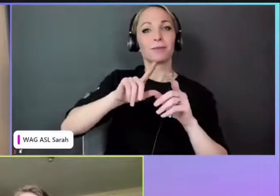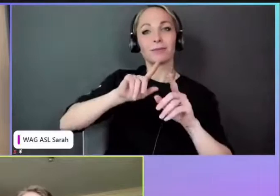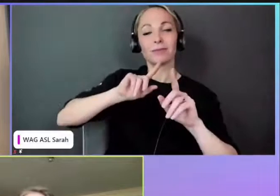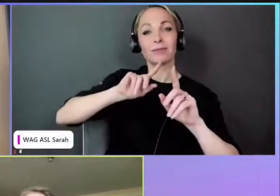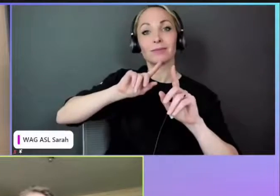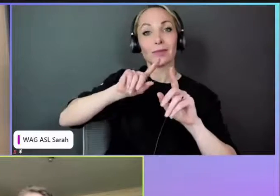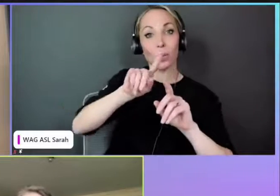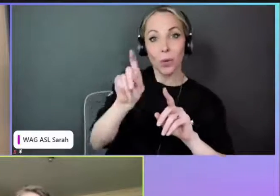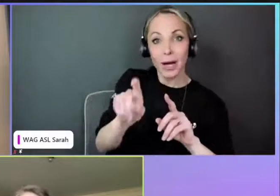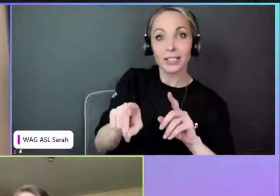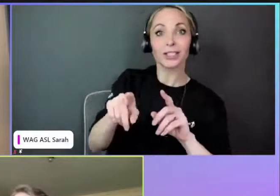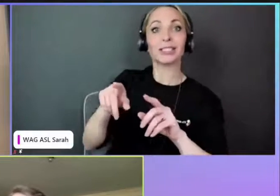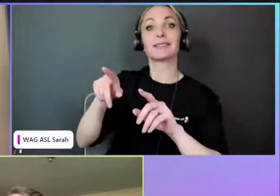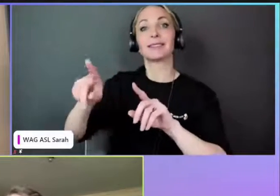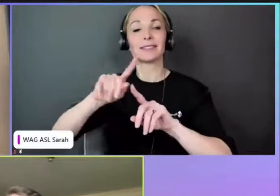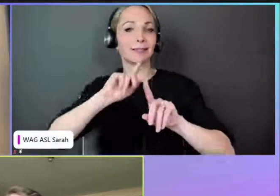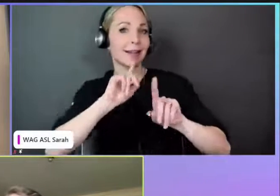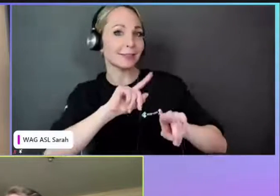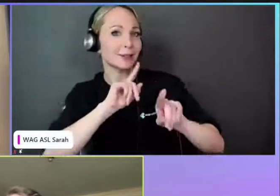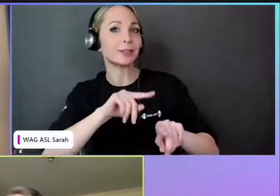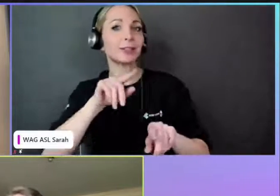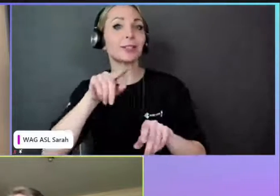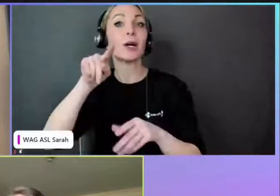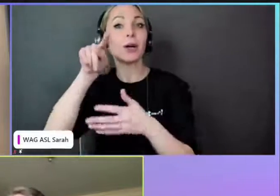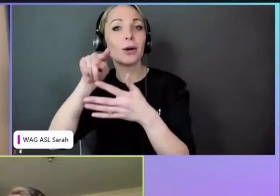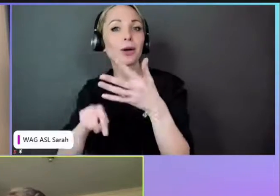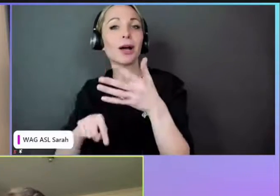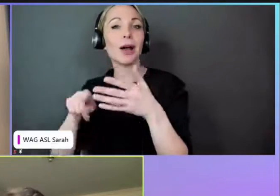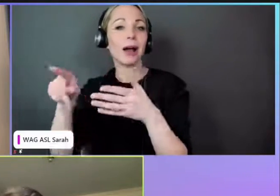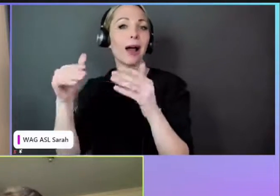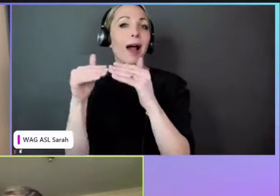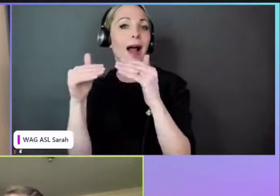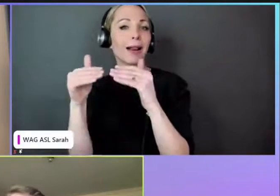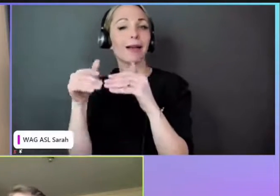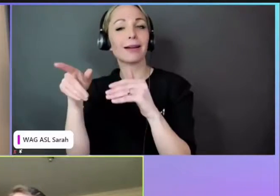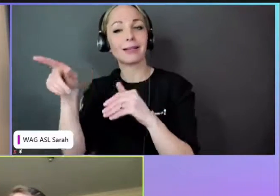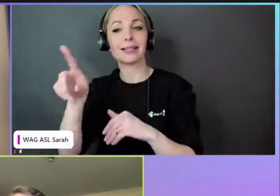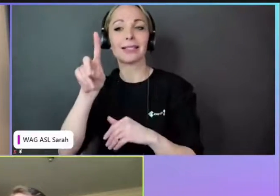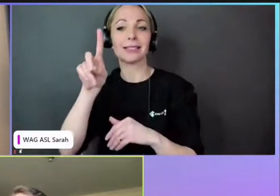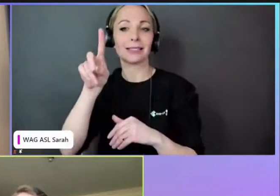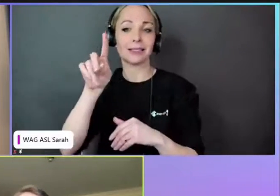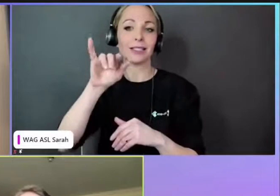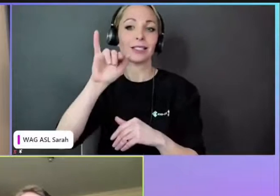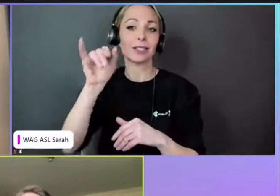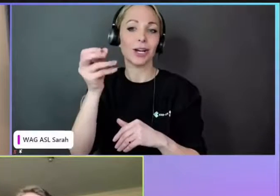and our own Dylan Barrell, our CTO, please also look in the Q&A.